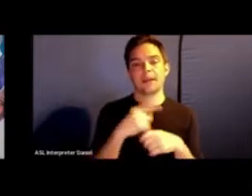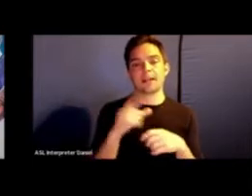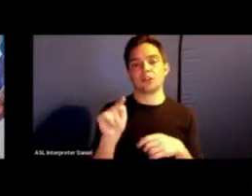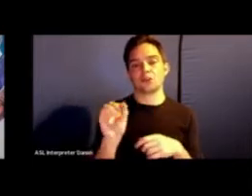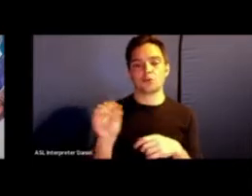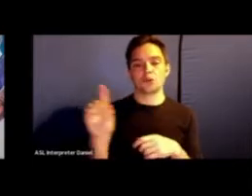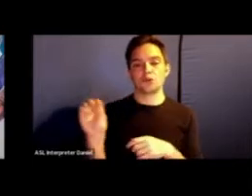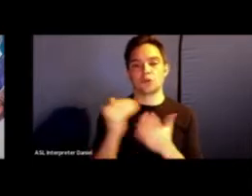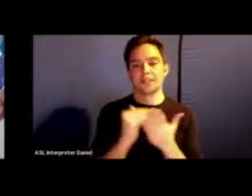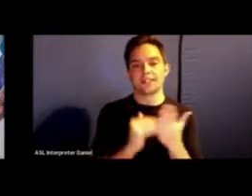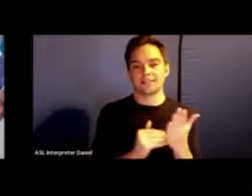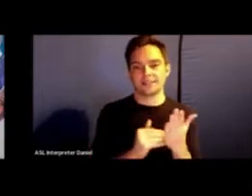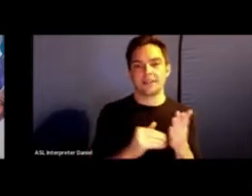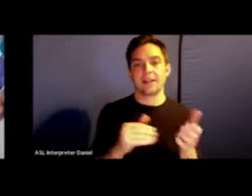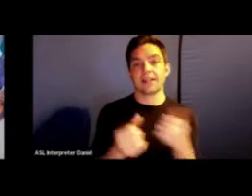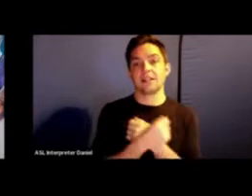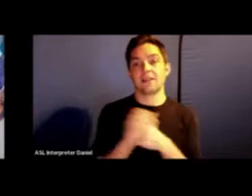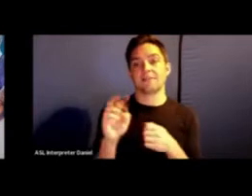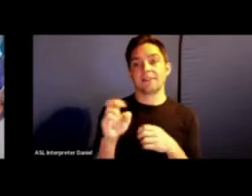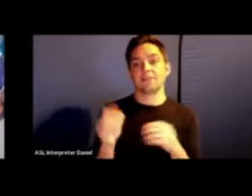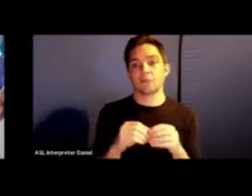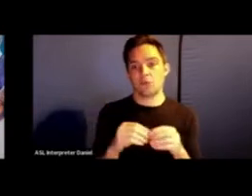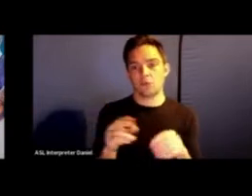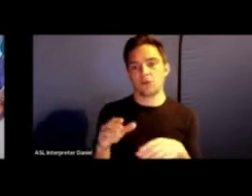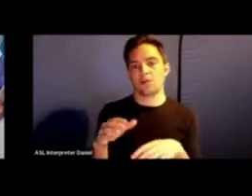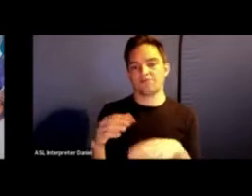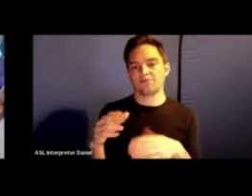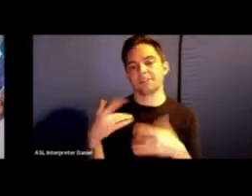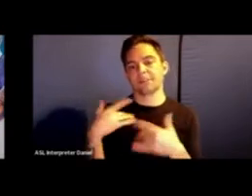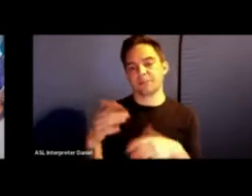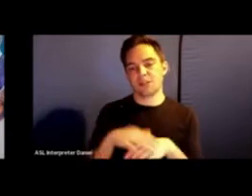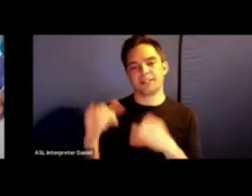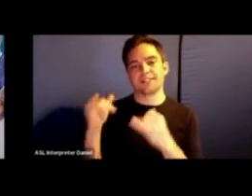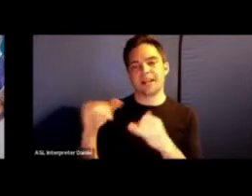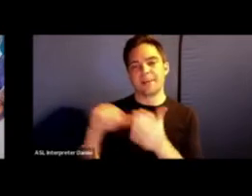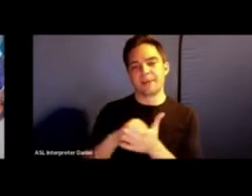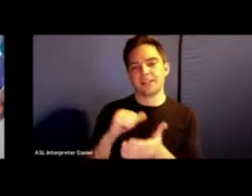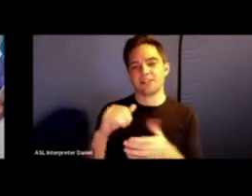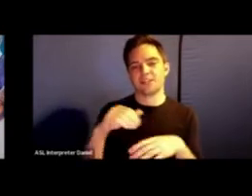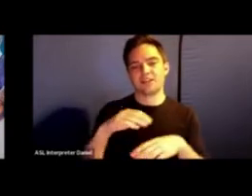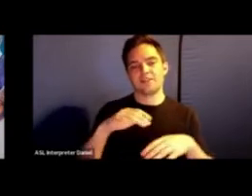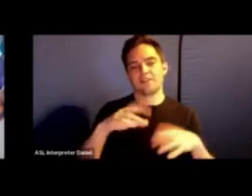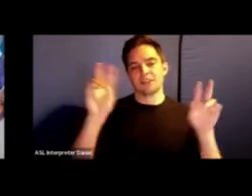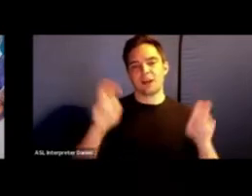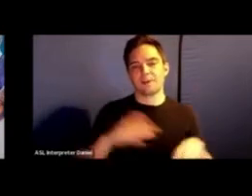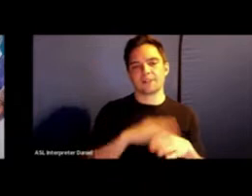also love that even more that we're you're staying on the same page as to what's on the top of the list. Next slide, please.